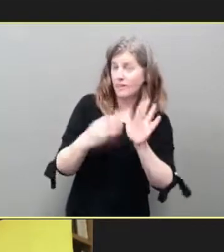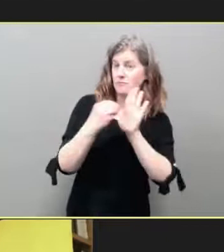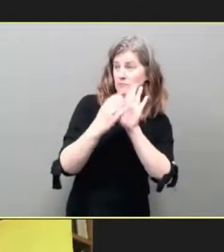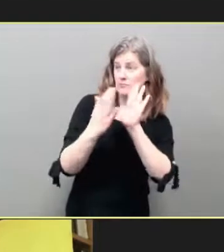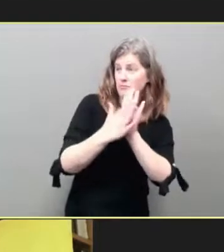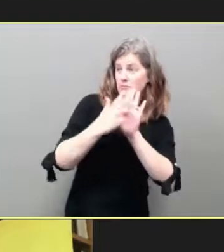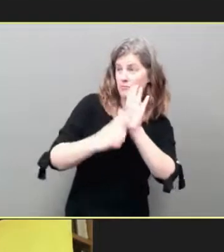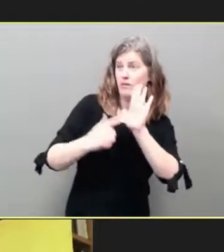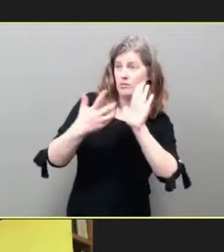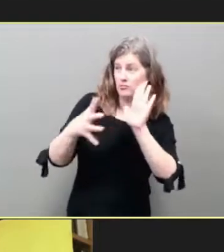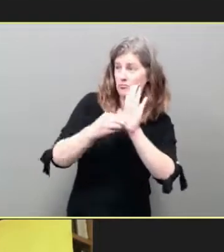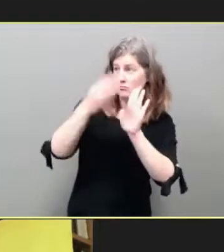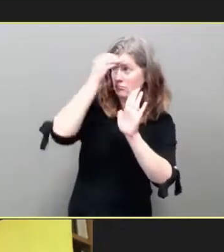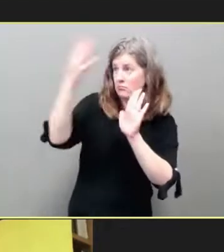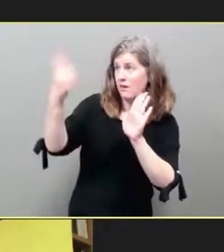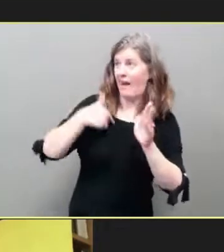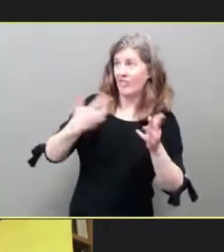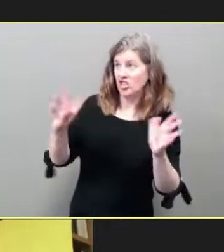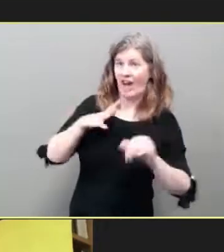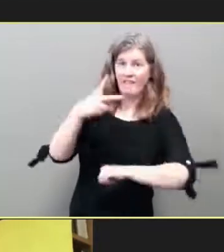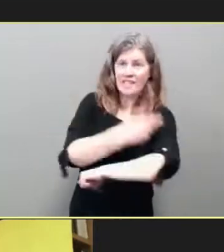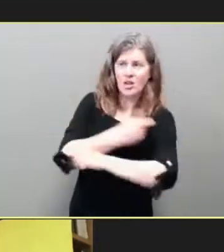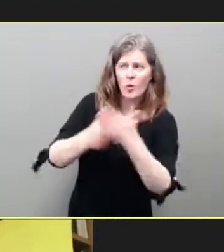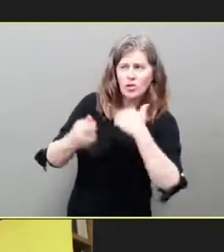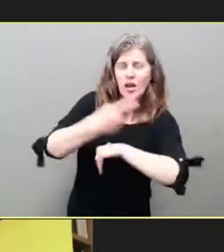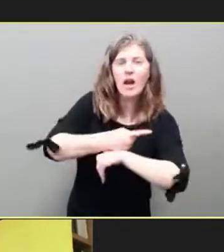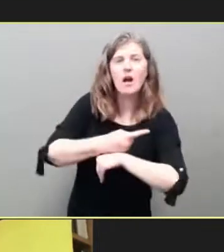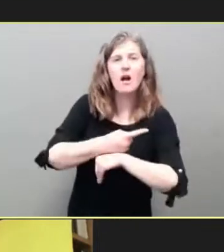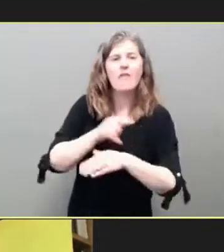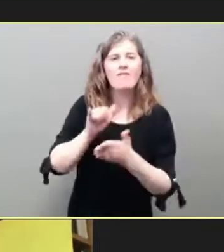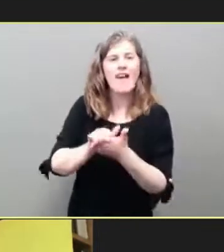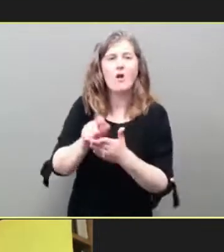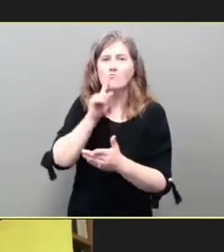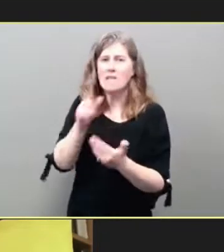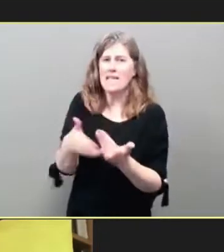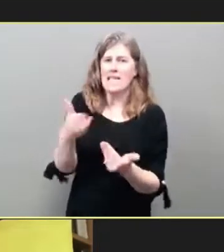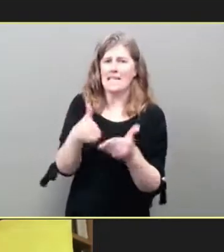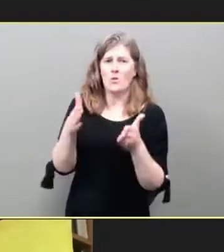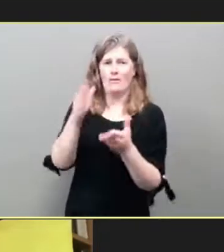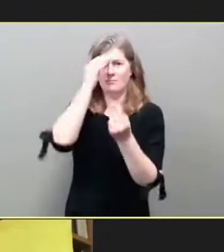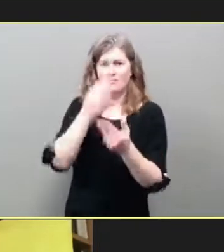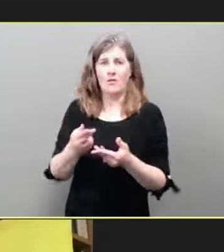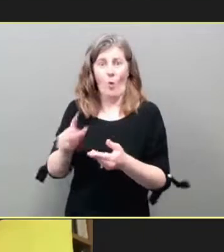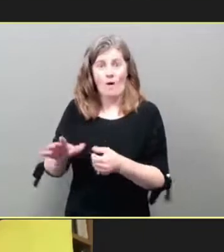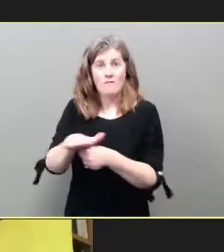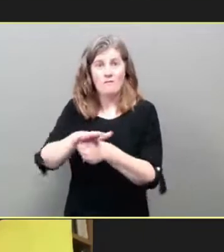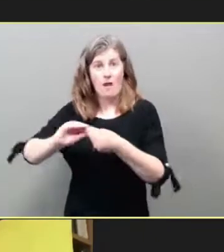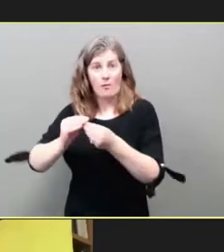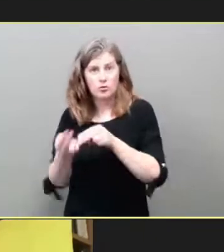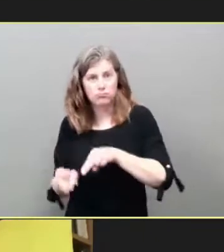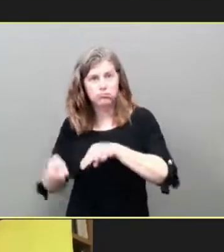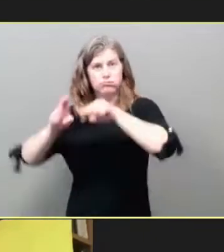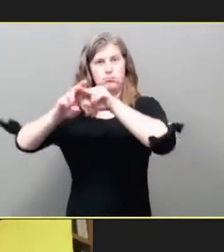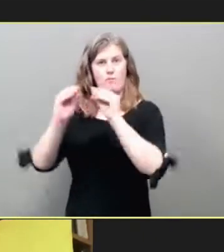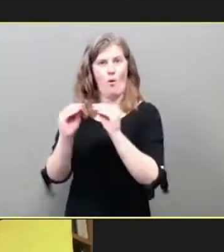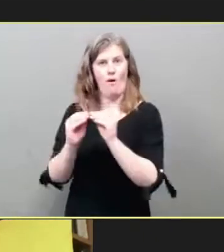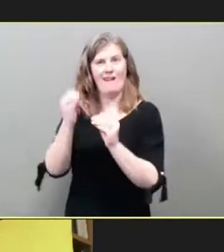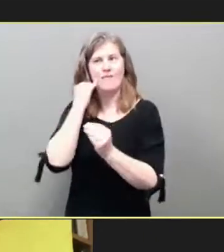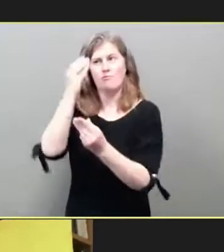got the vaccine and the dates and that that's a really easy way to bring county vaccinations opposite to identify those people who got the